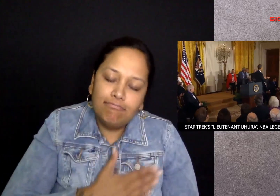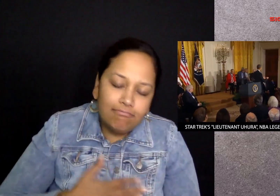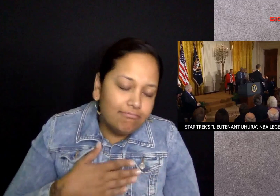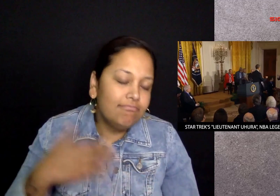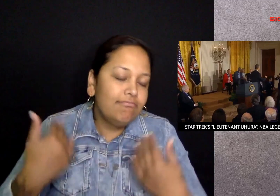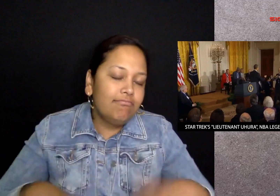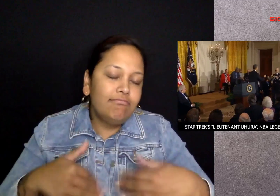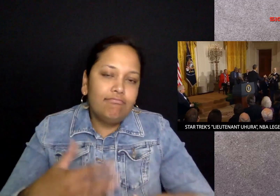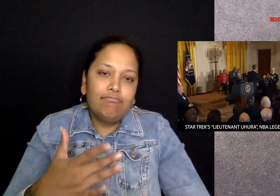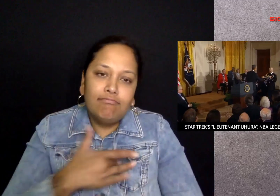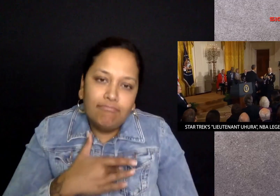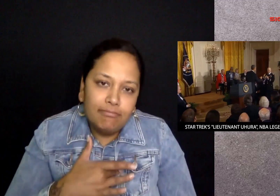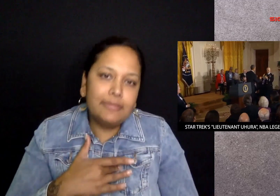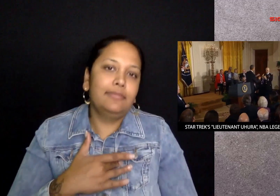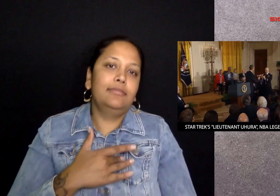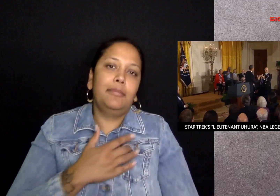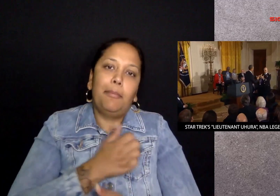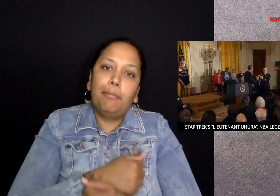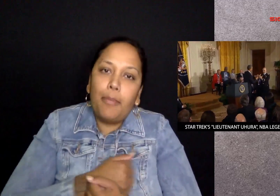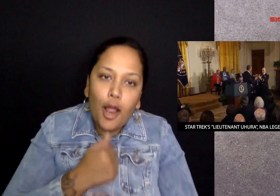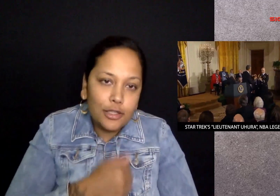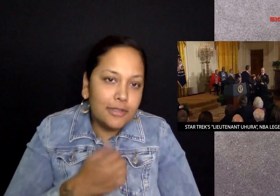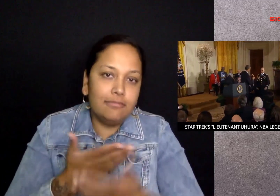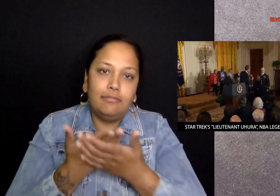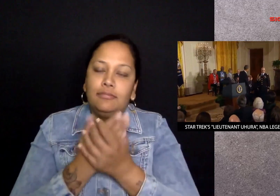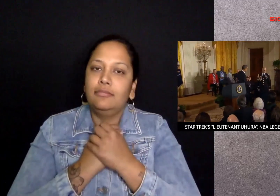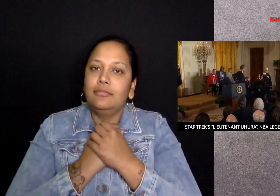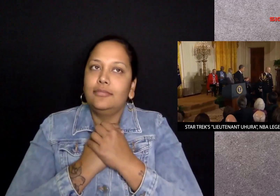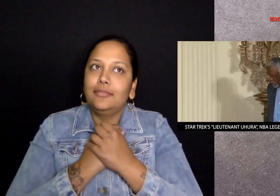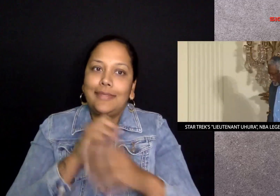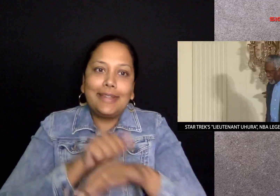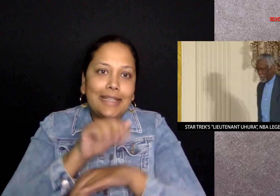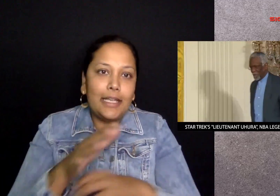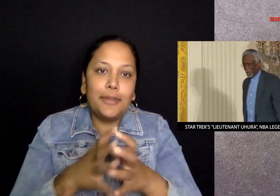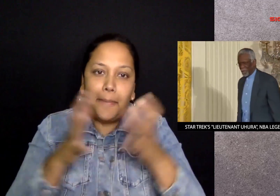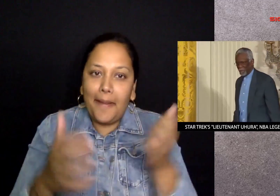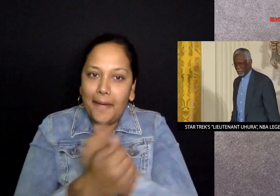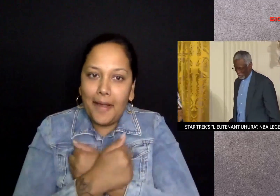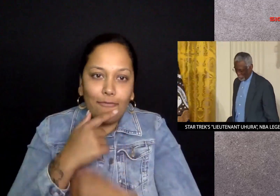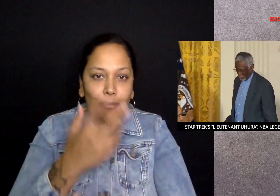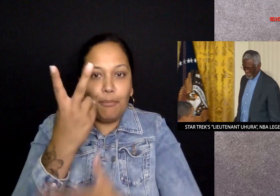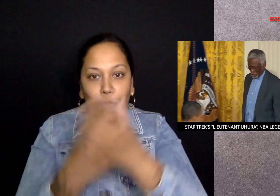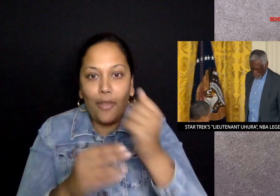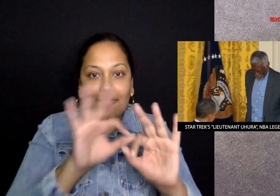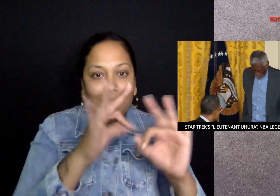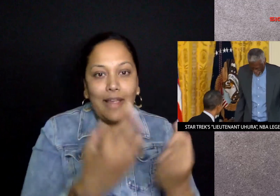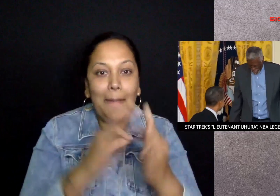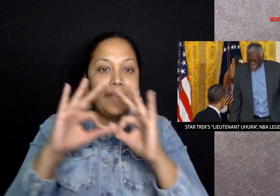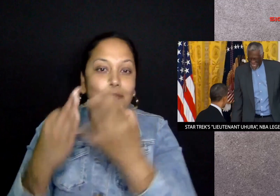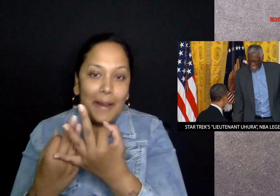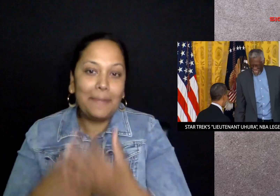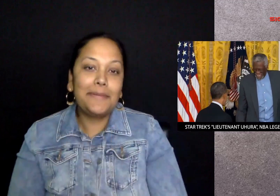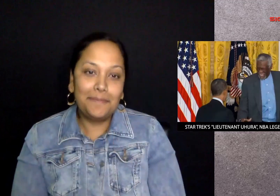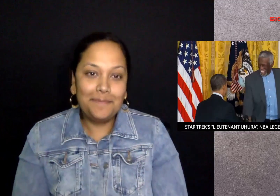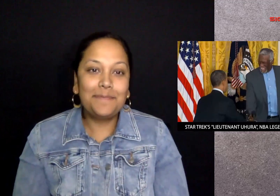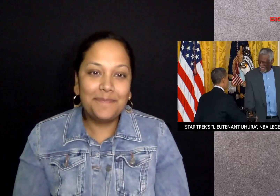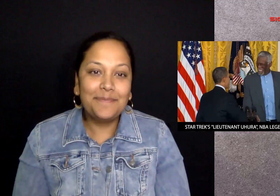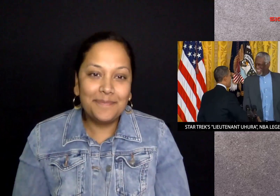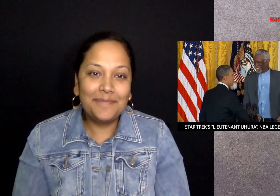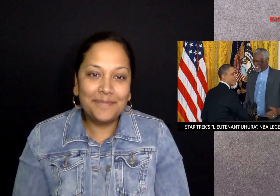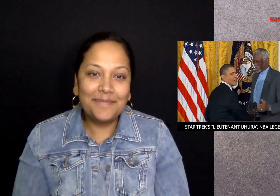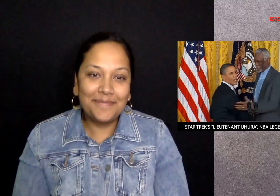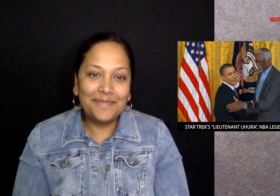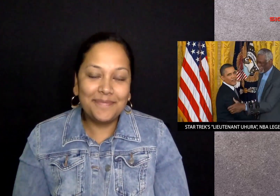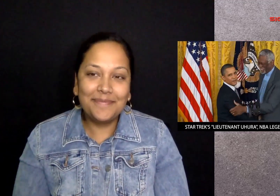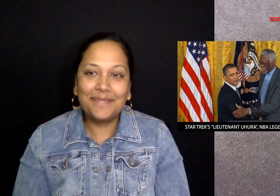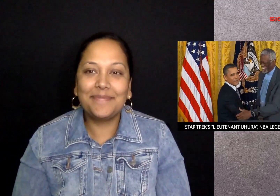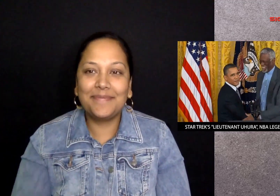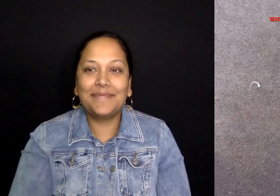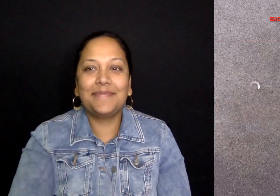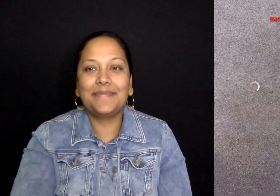of us here at Sign1News we send our condolences and apologies and love to both of the families